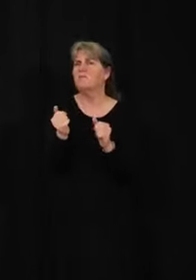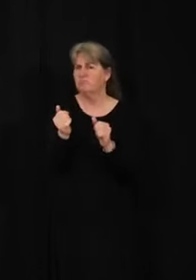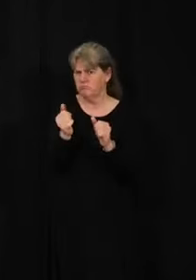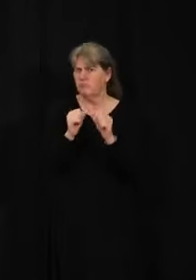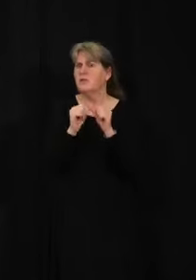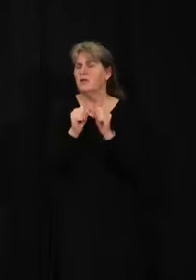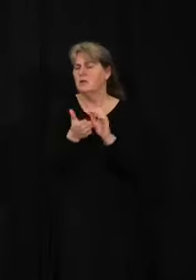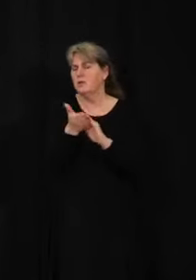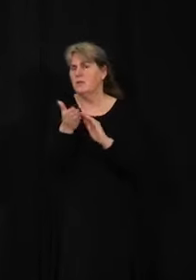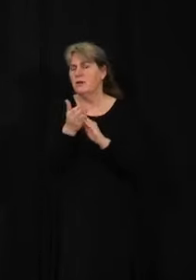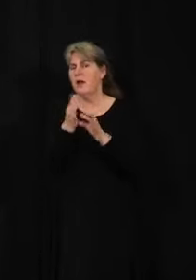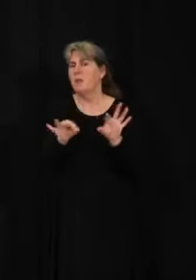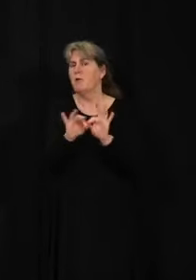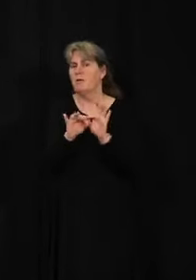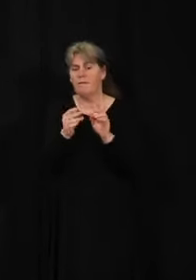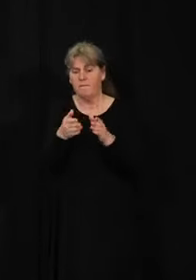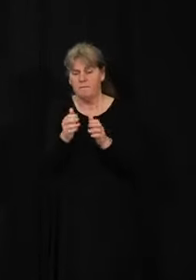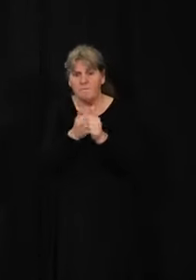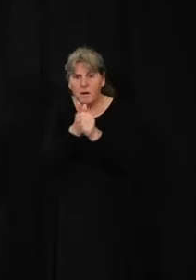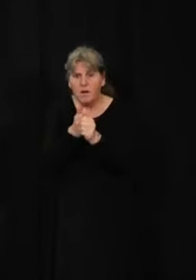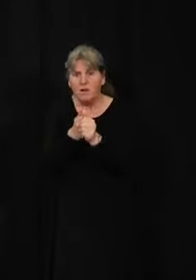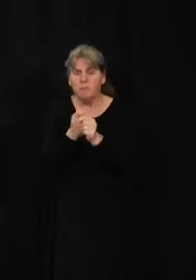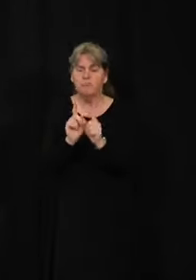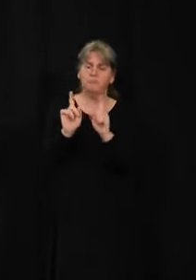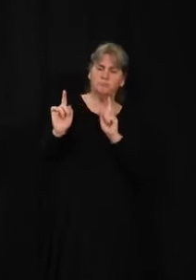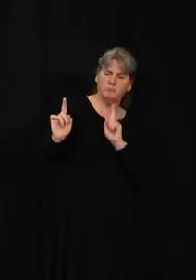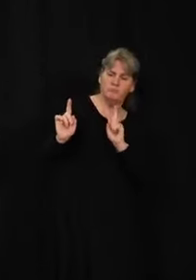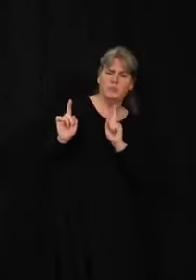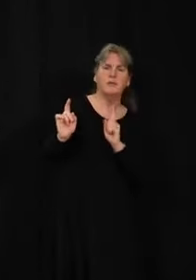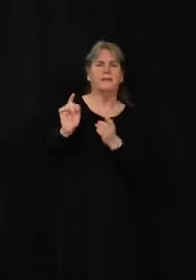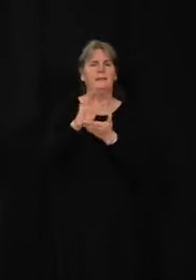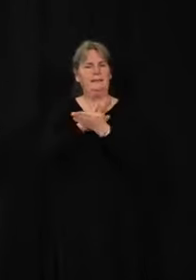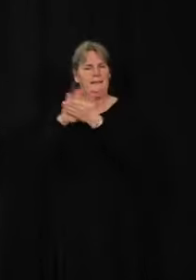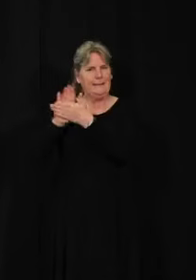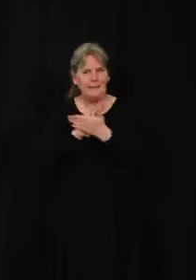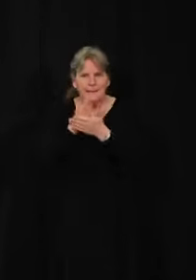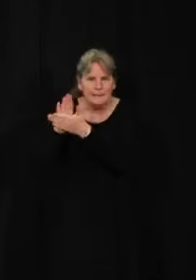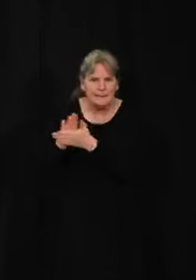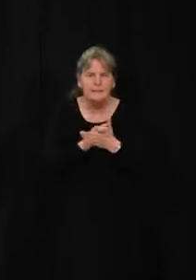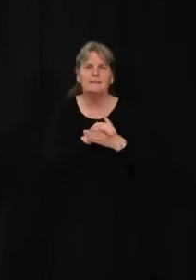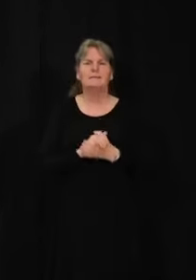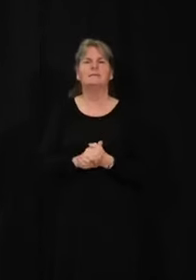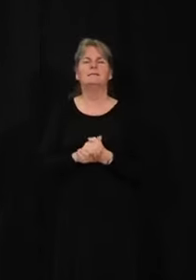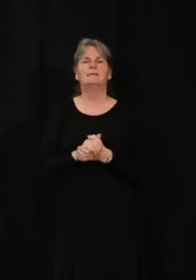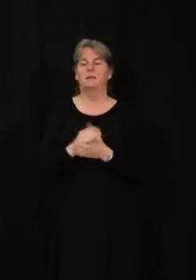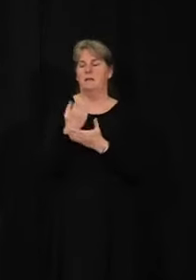ensure physical distancing and good hygiene as well. Last week, food truck operators